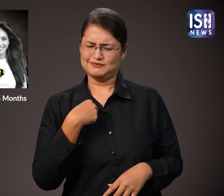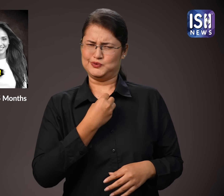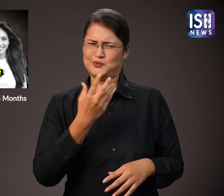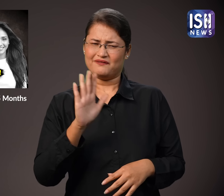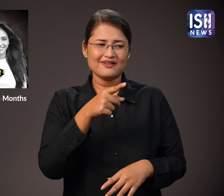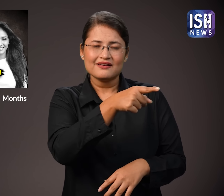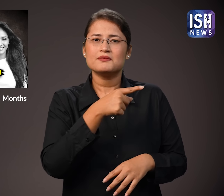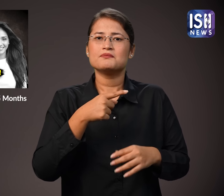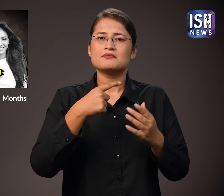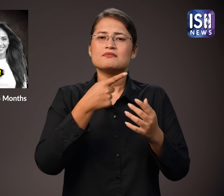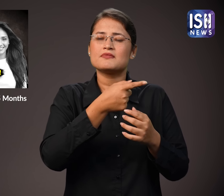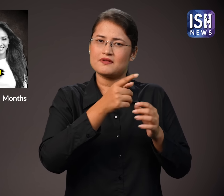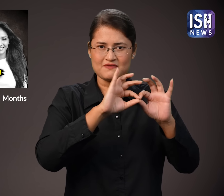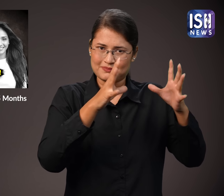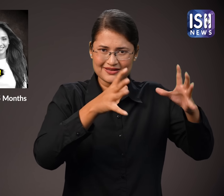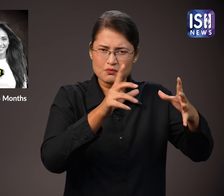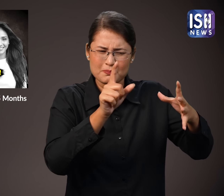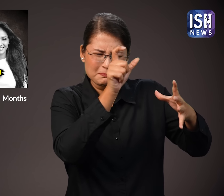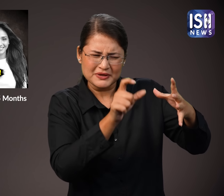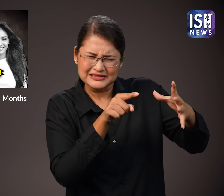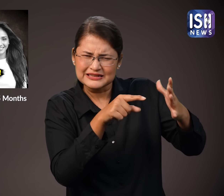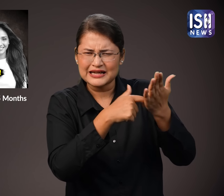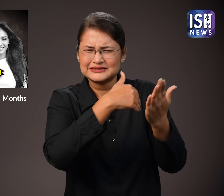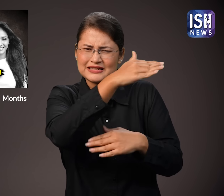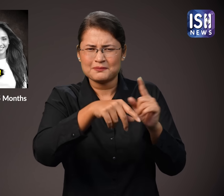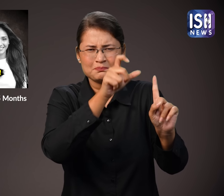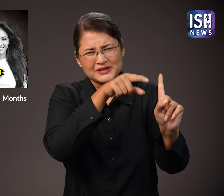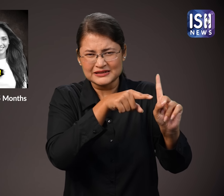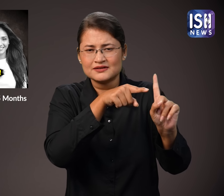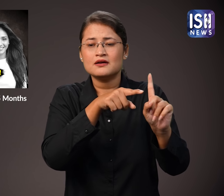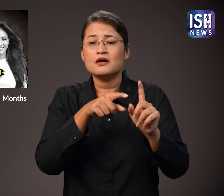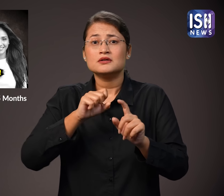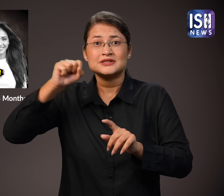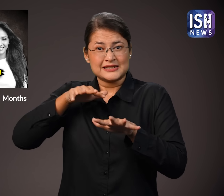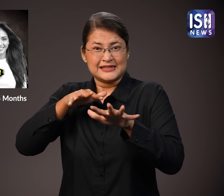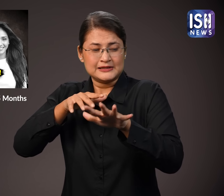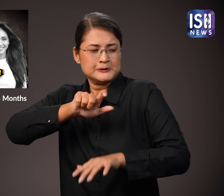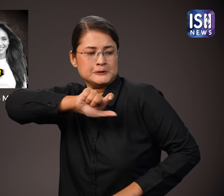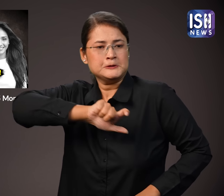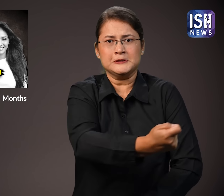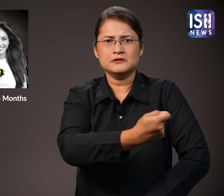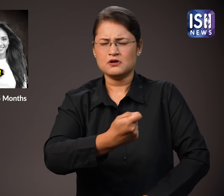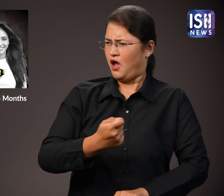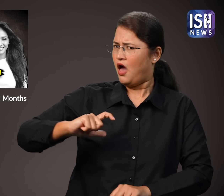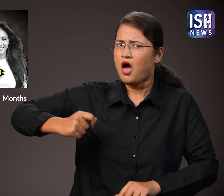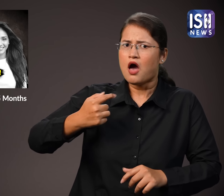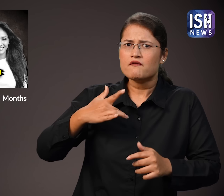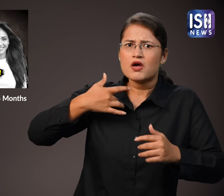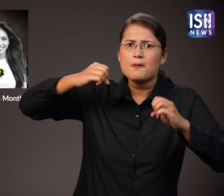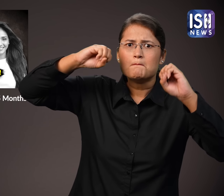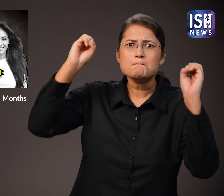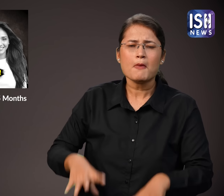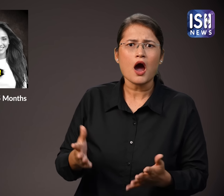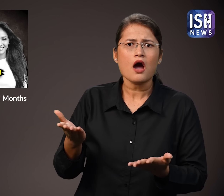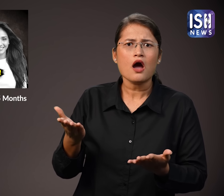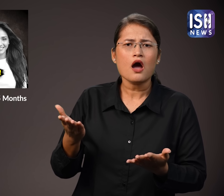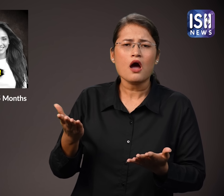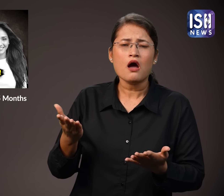One especially shocking incident was that a female relative was allegedly pinched by someone in the crowd.